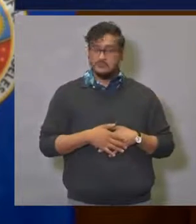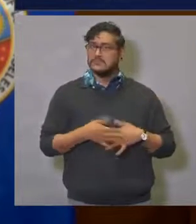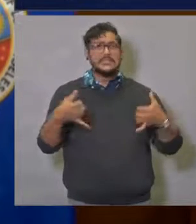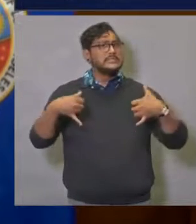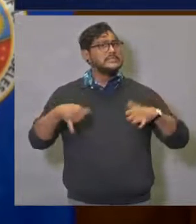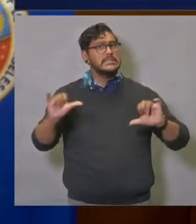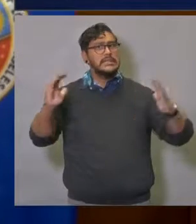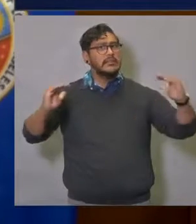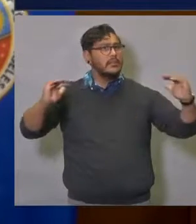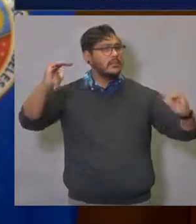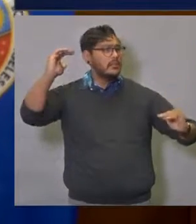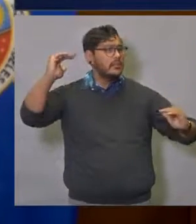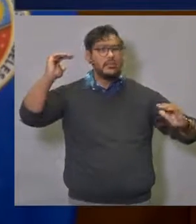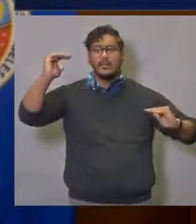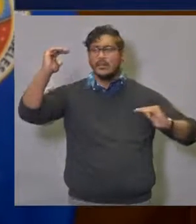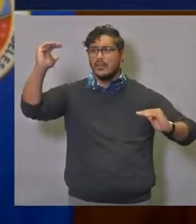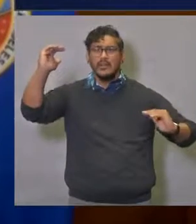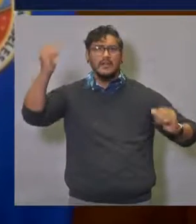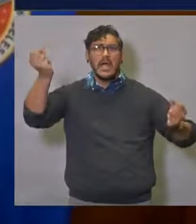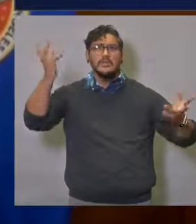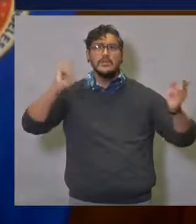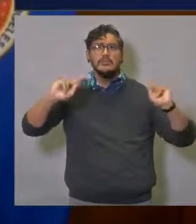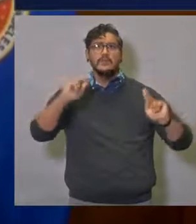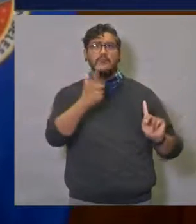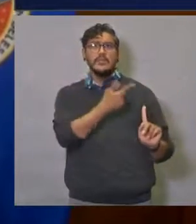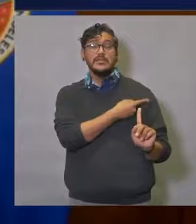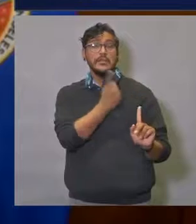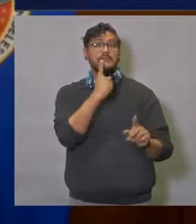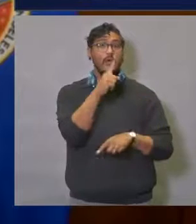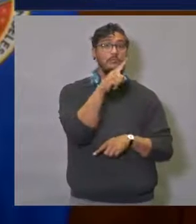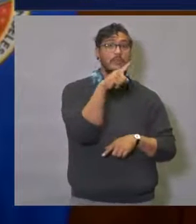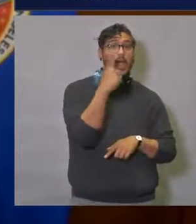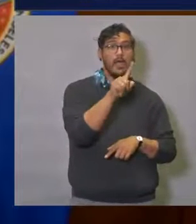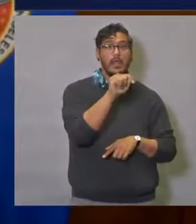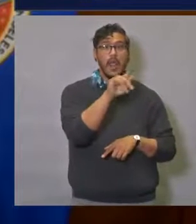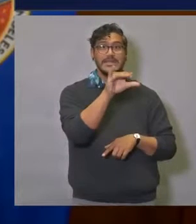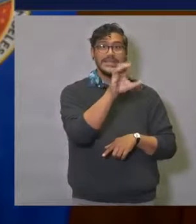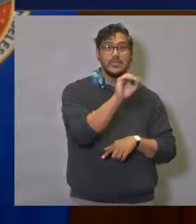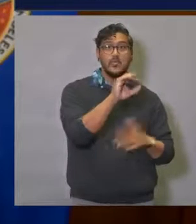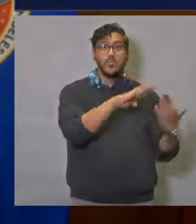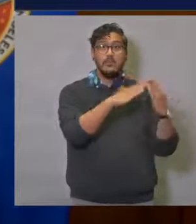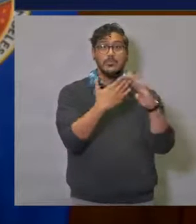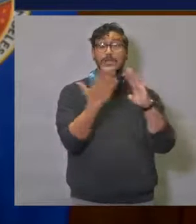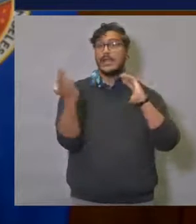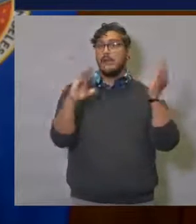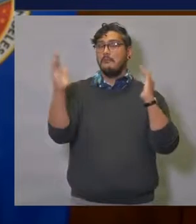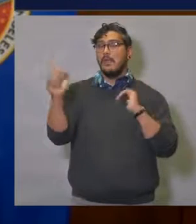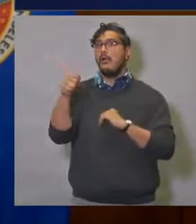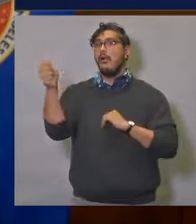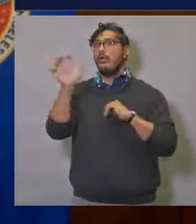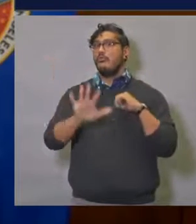THERE CONTINUE TO BE DISPARITIES IN THE PERCENTAGE OF PEOPLE